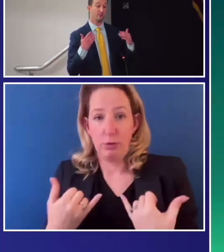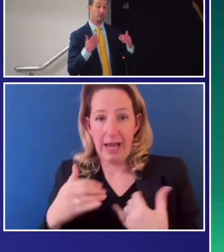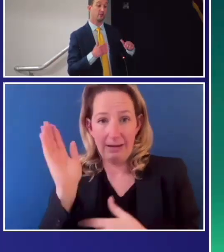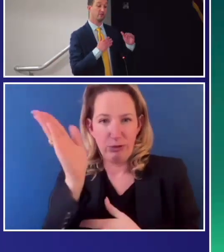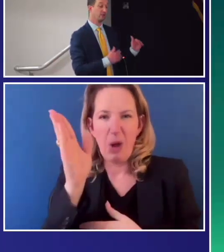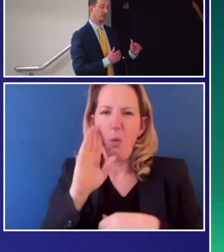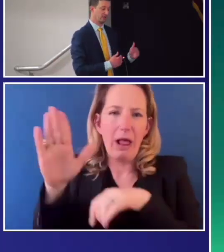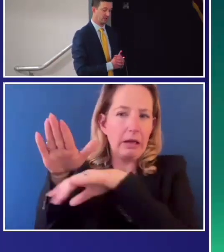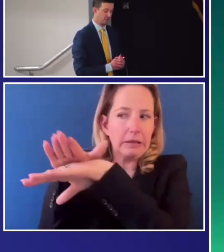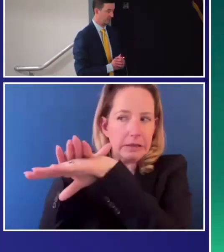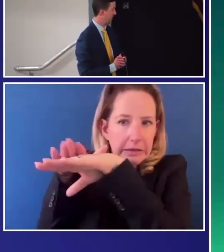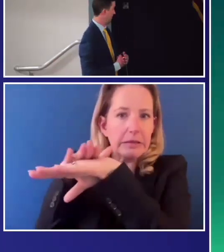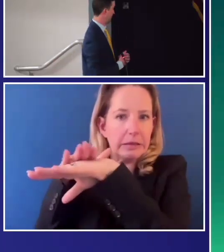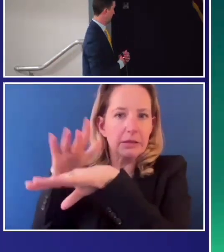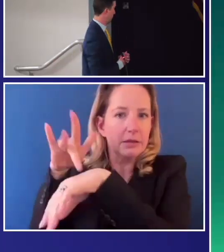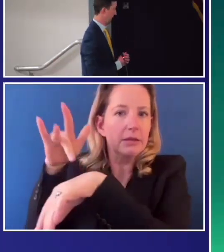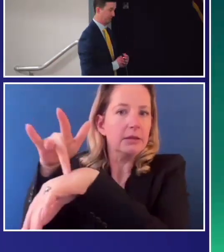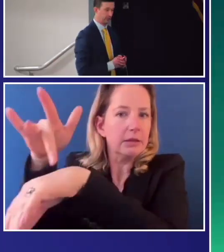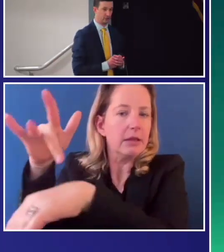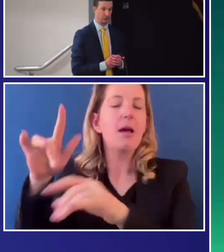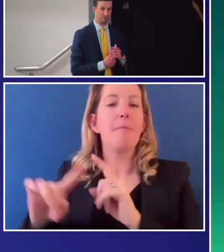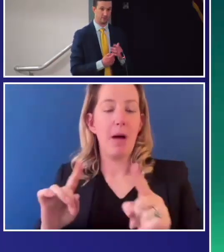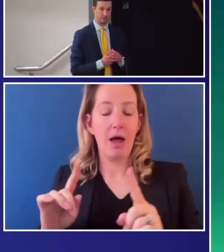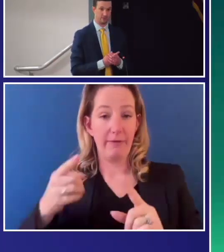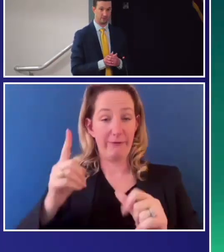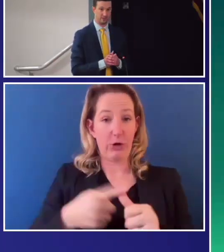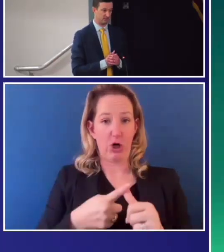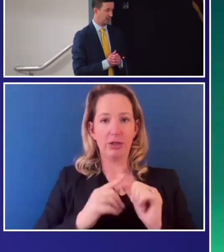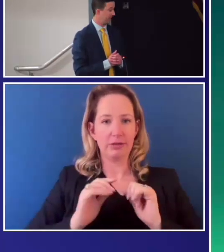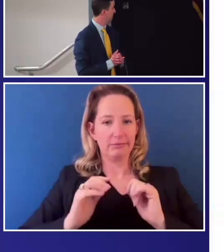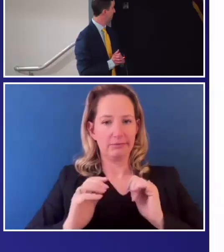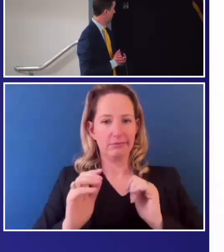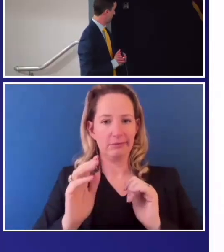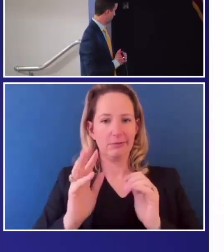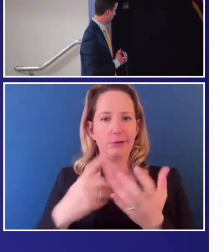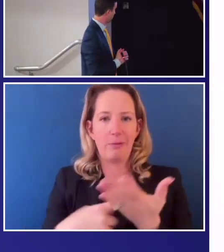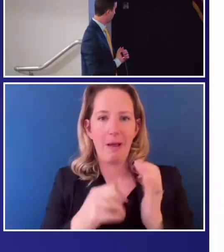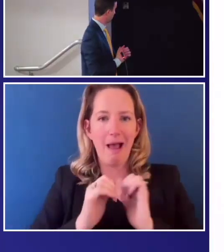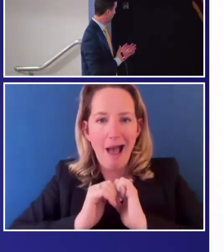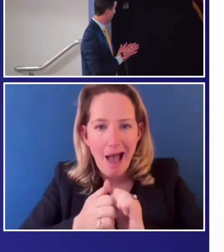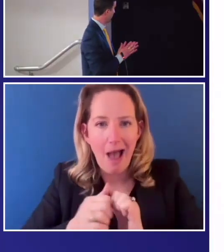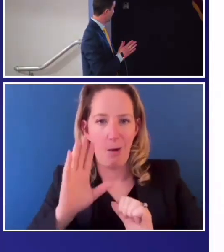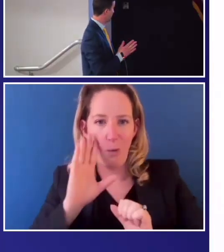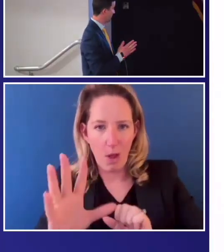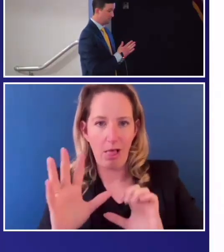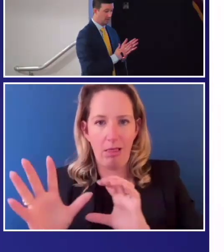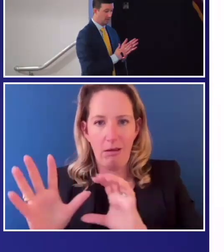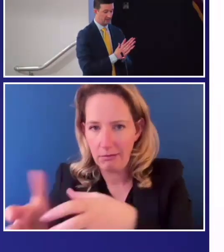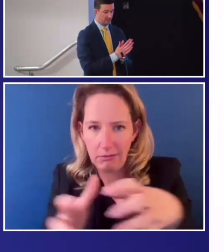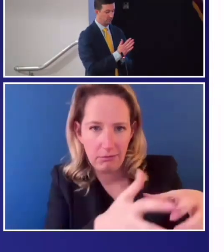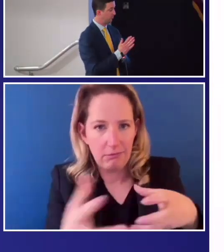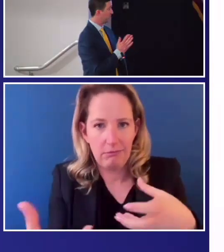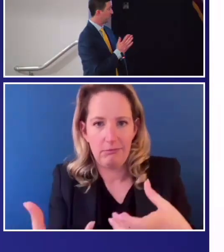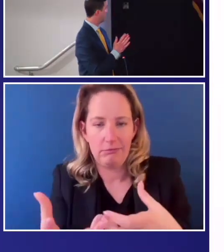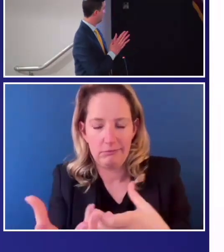the focus of this presentation is on the cohort aggregation. So let's go to the next slide. So the simple, the simple objectives of